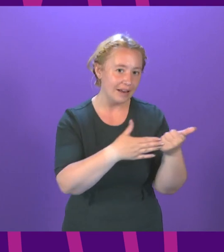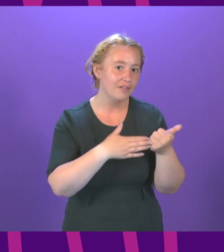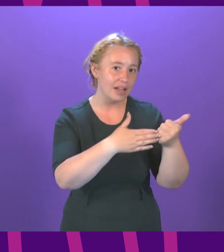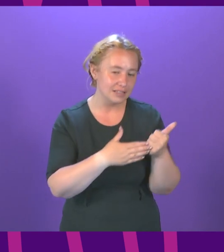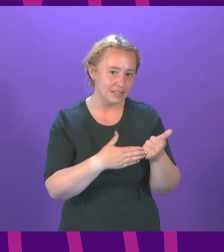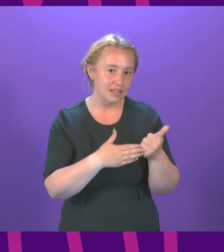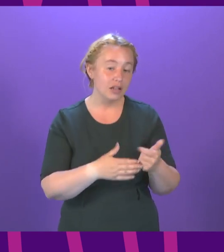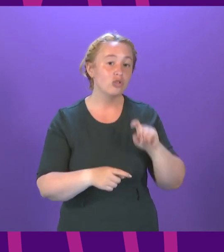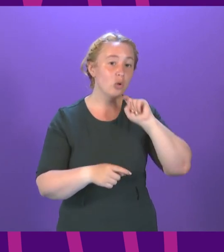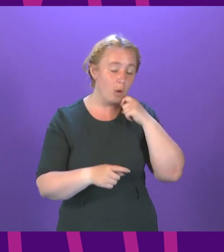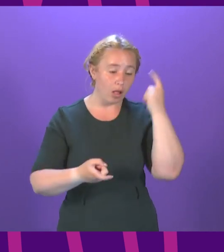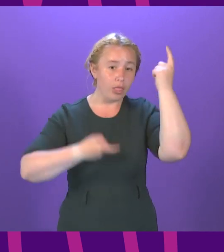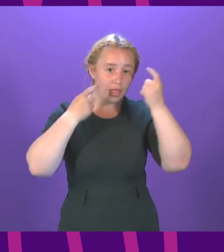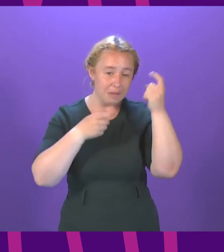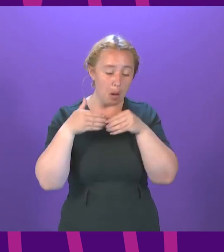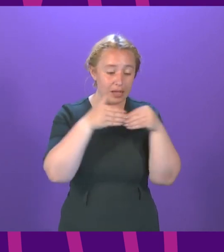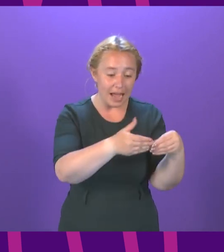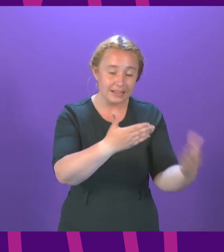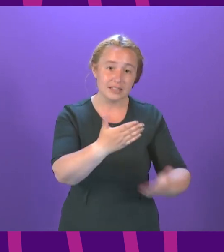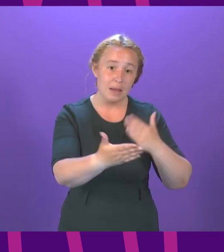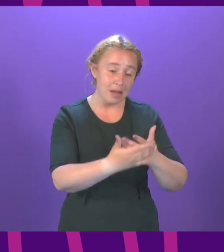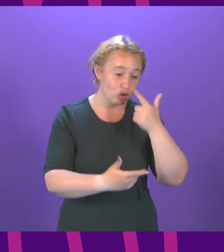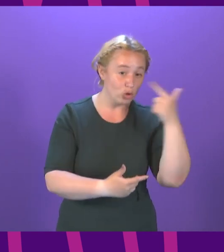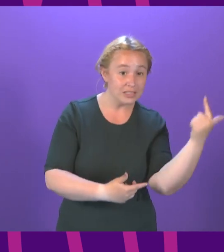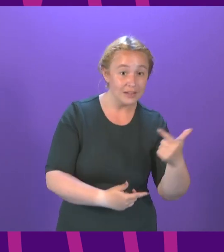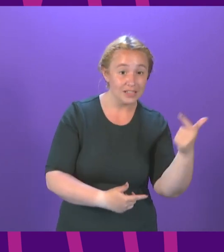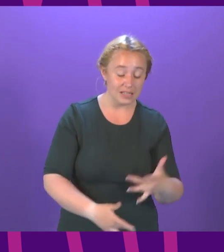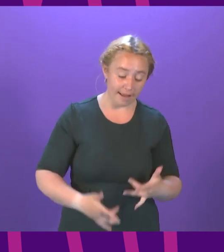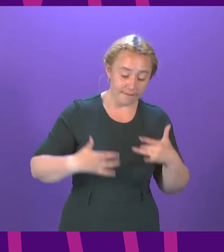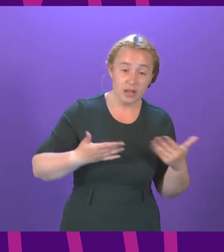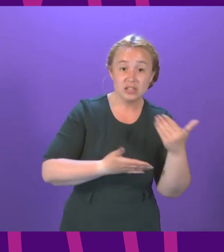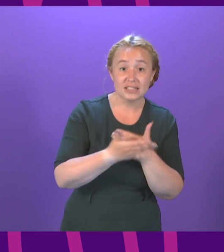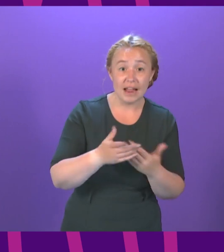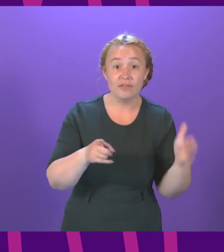to that group in particular to help them feel safe and assured as they start university, even